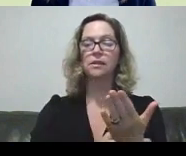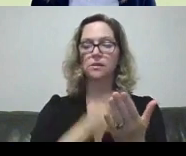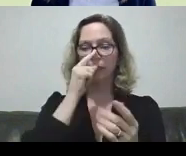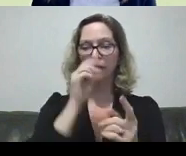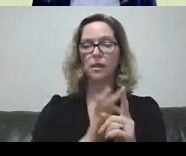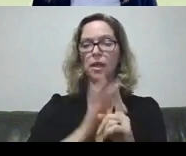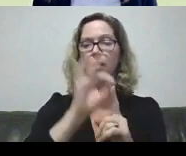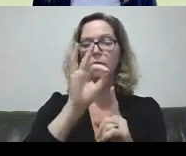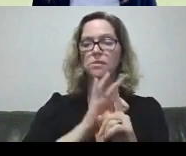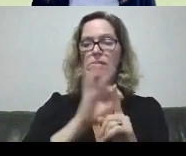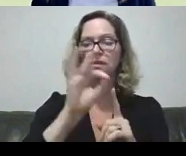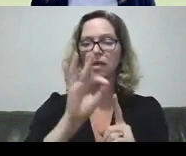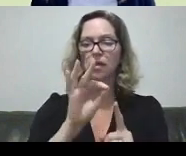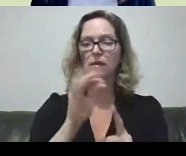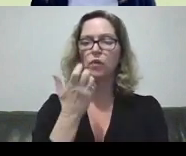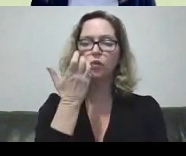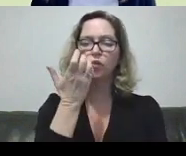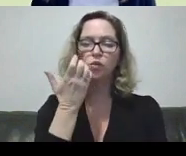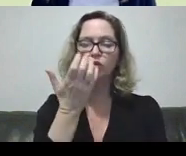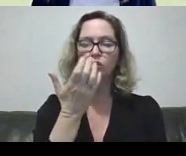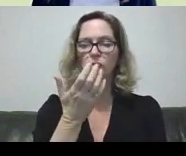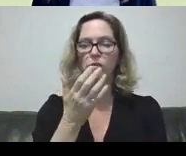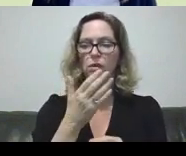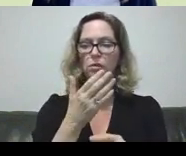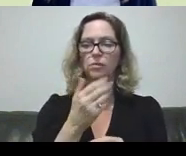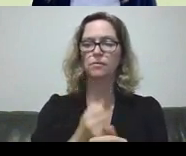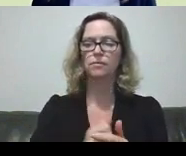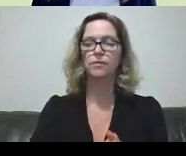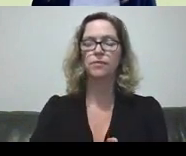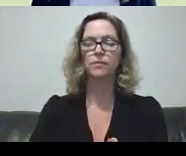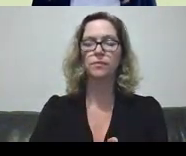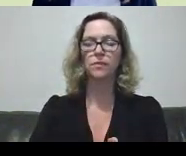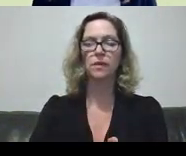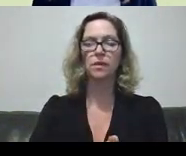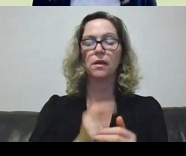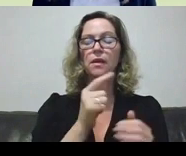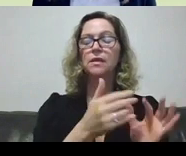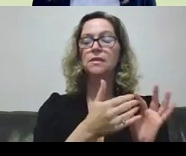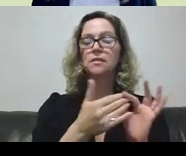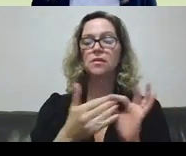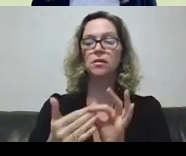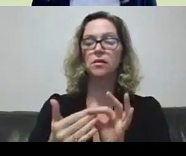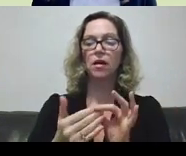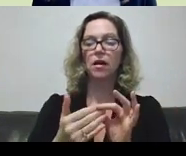happening so this guide covers case study examples, it highlights the